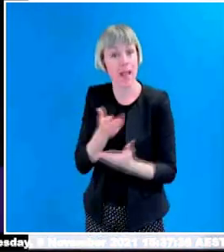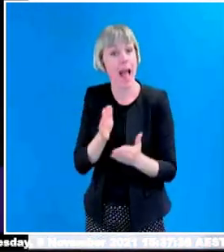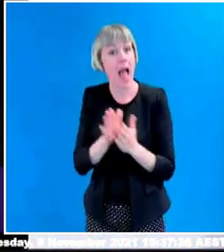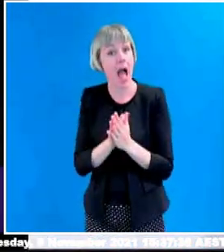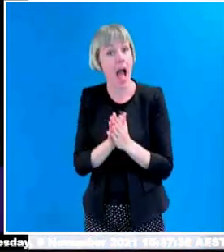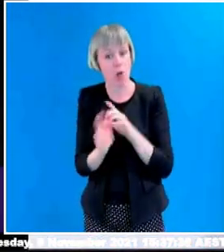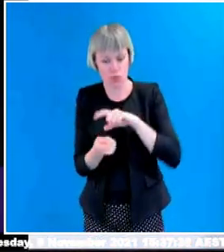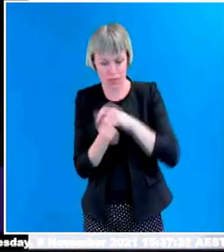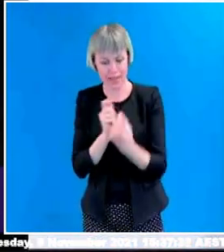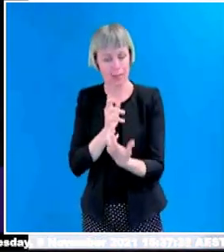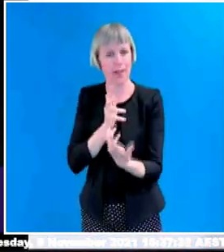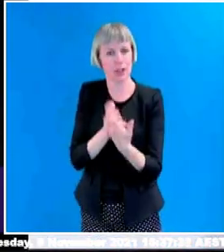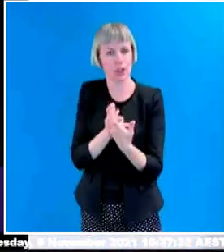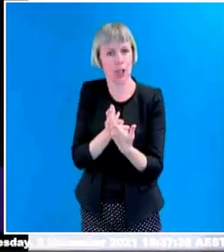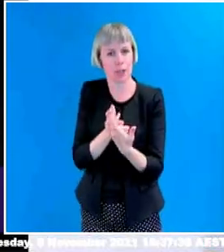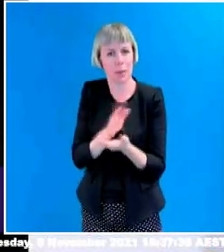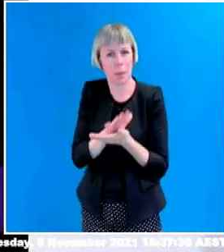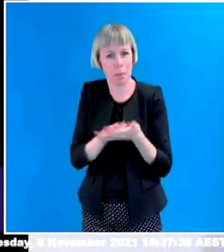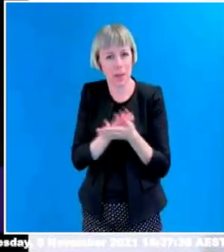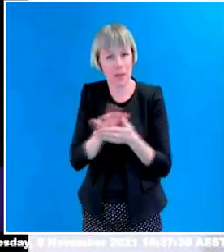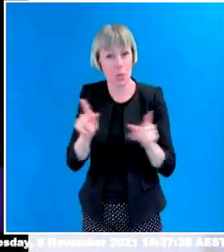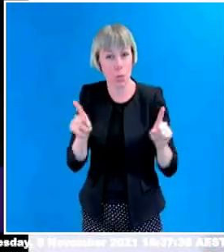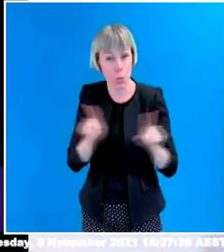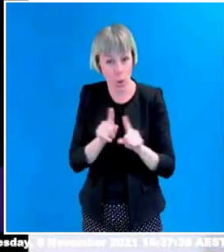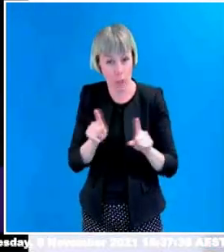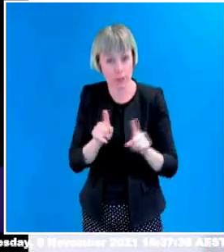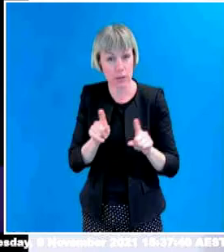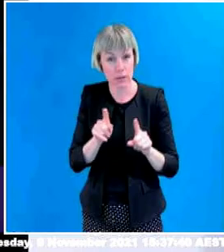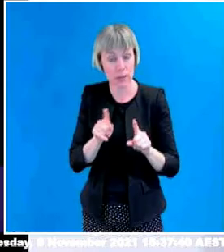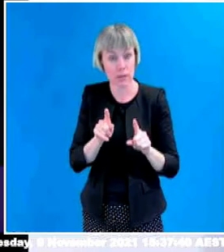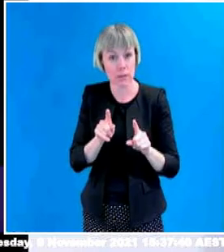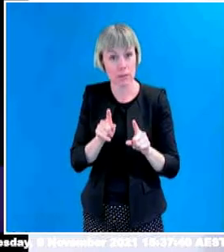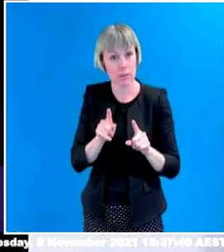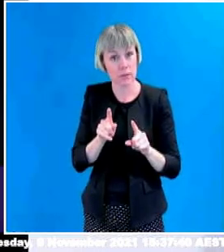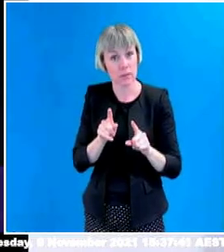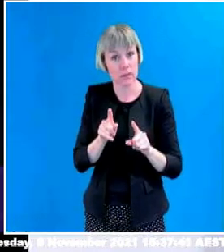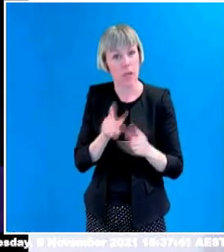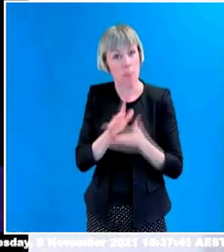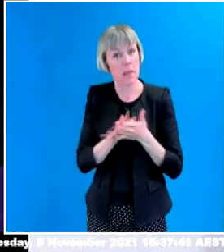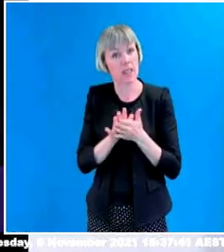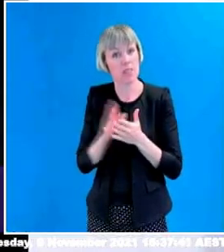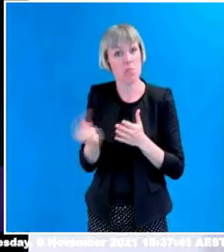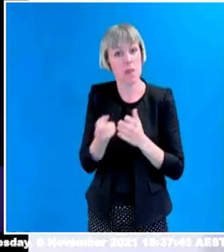interpreted is that the reasonable adjustment must enable you to climb the stairs.